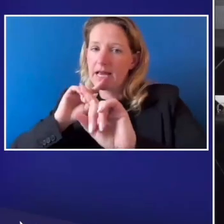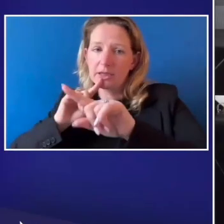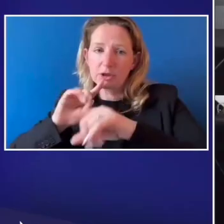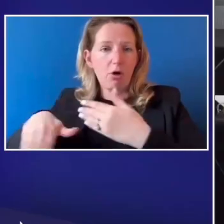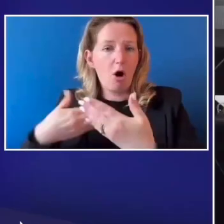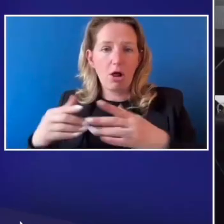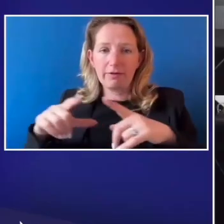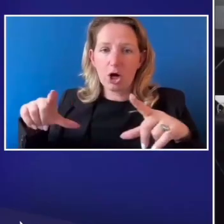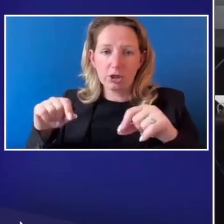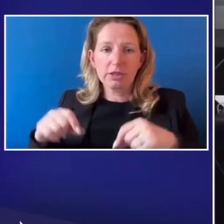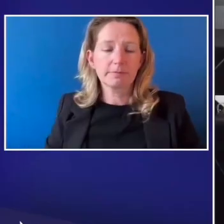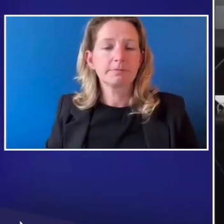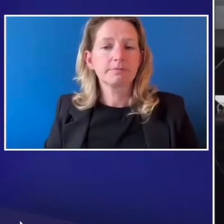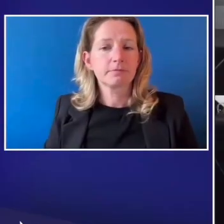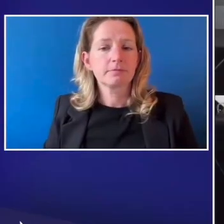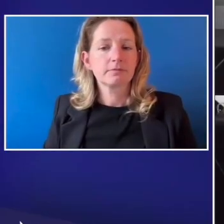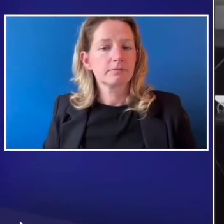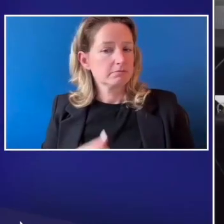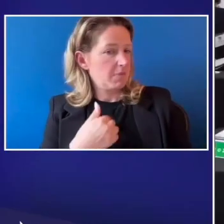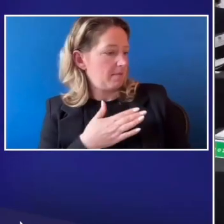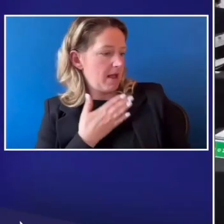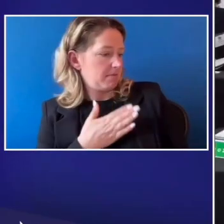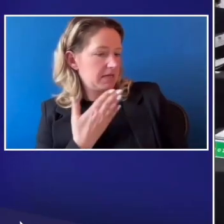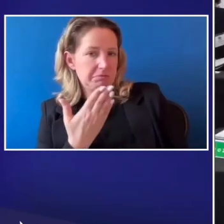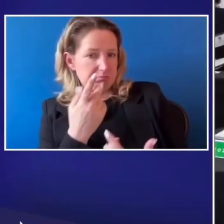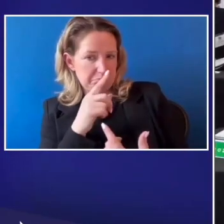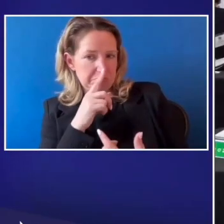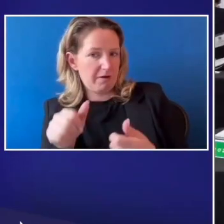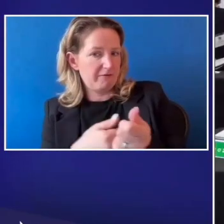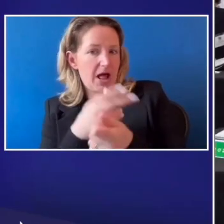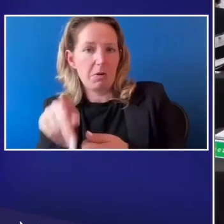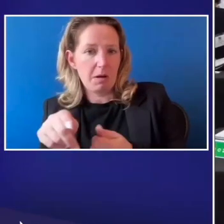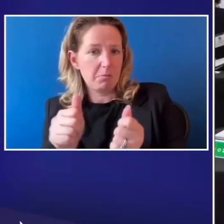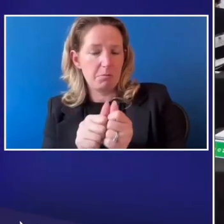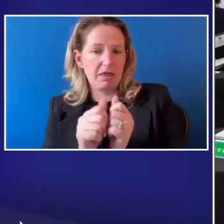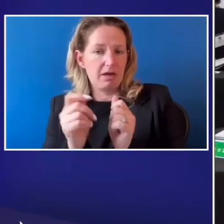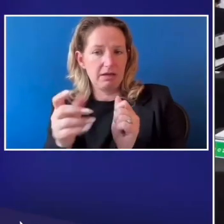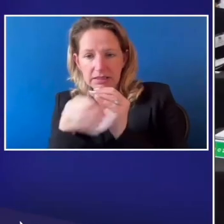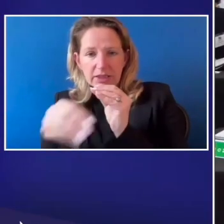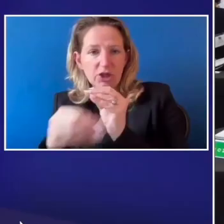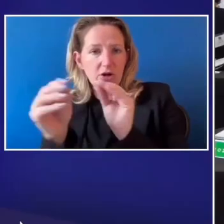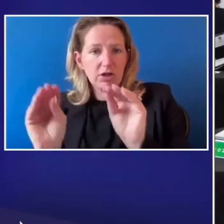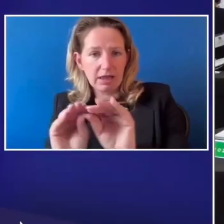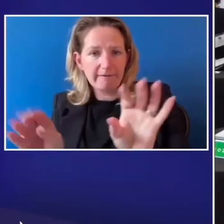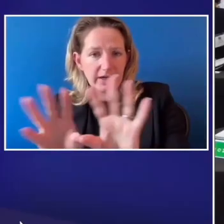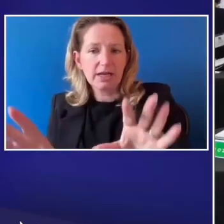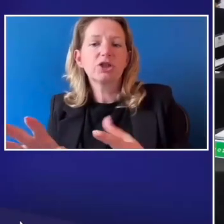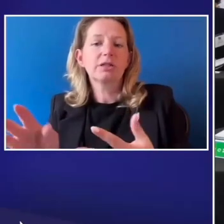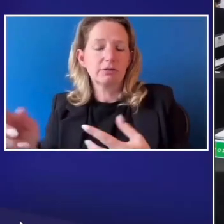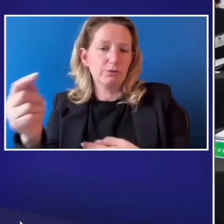Yeah, I'm happy to follow up with Jeff and others with, um, just some additional clarifiers throughout that tie back to some of what we've already talked about. Perfect.